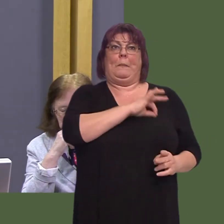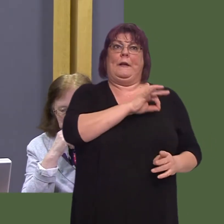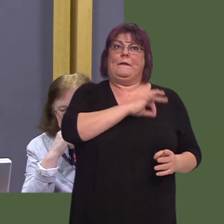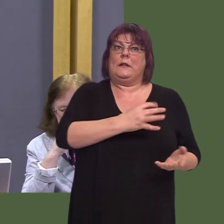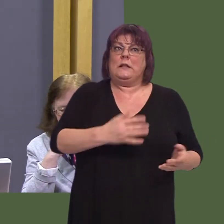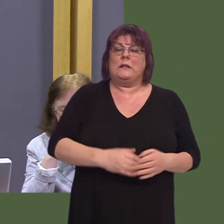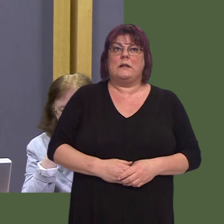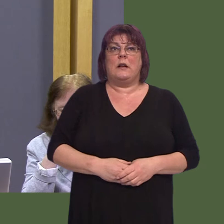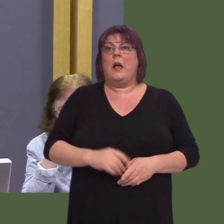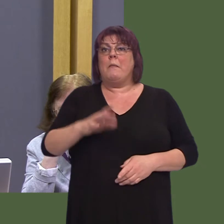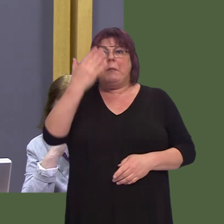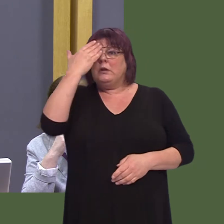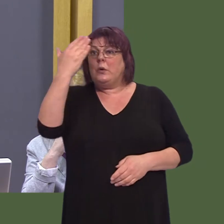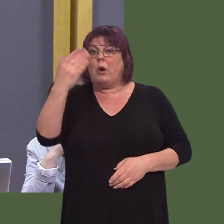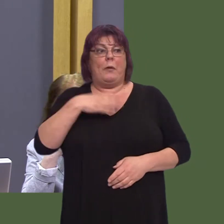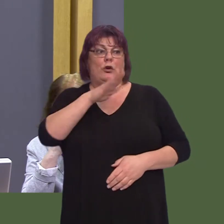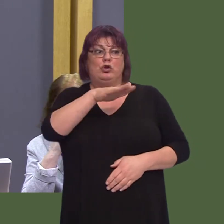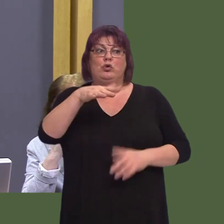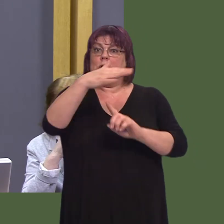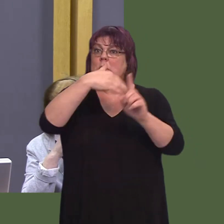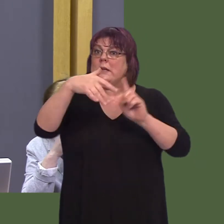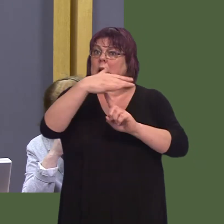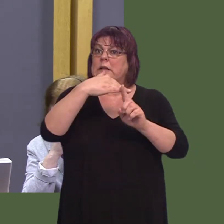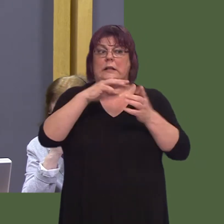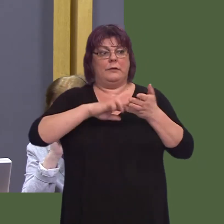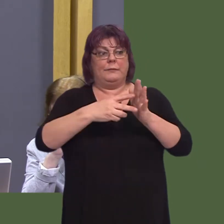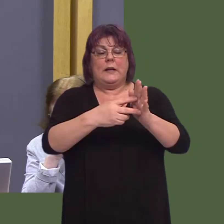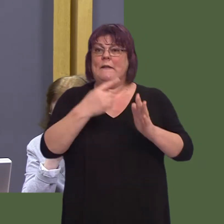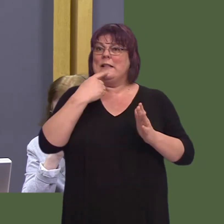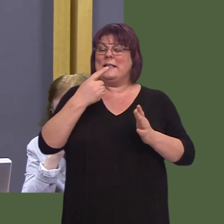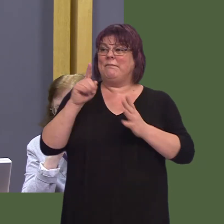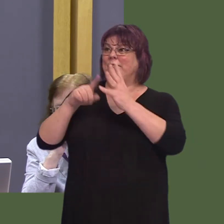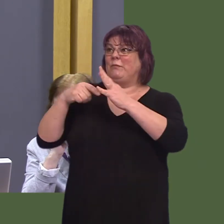I don't know if Members are aware that the Children's Society has highlighted the UK